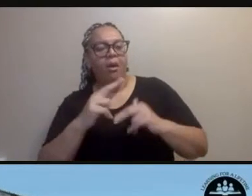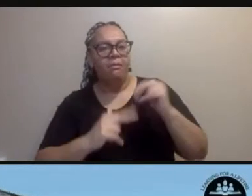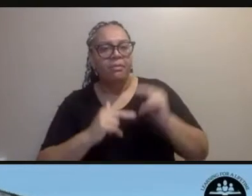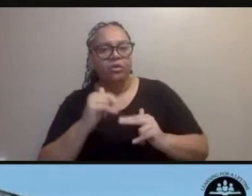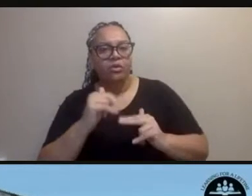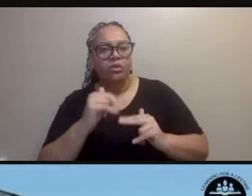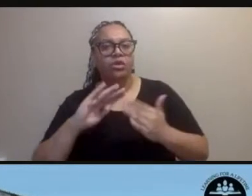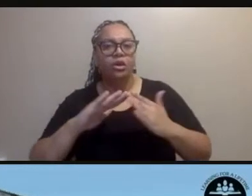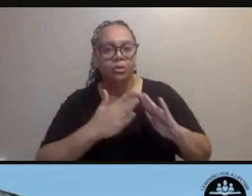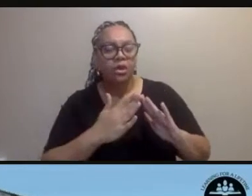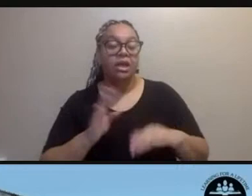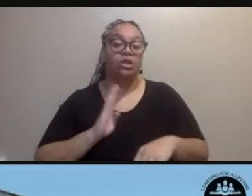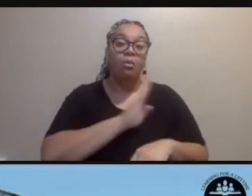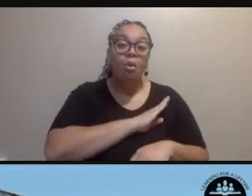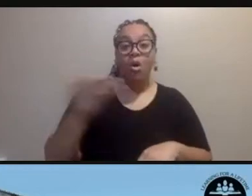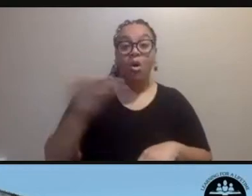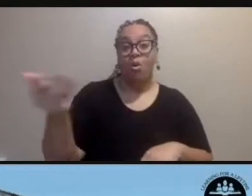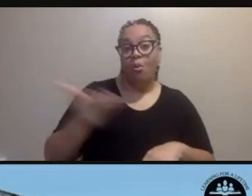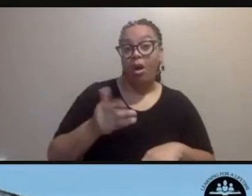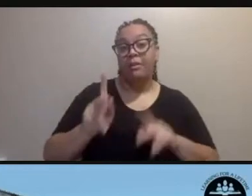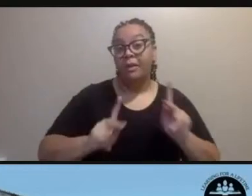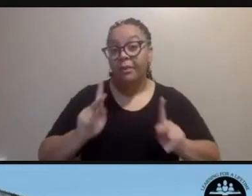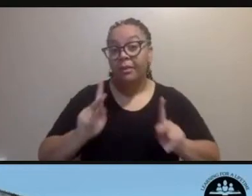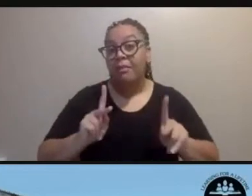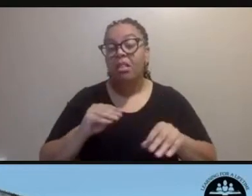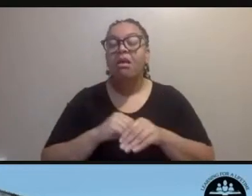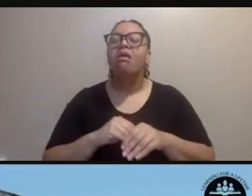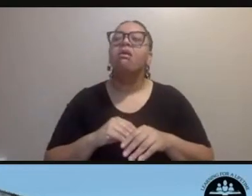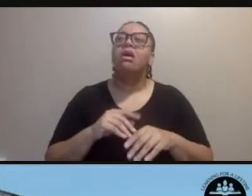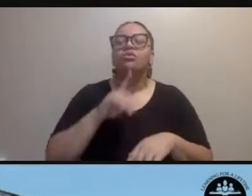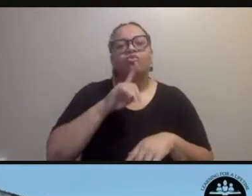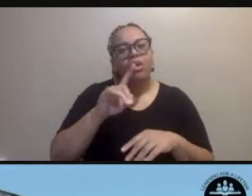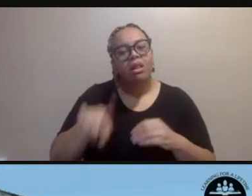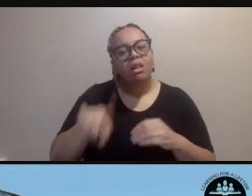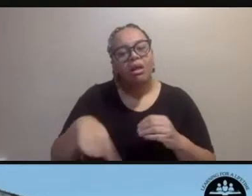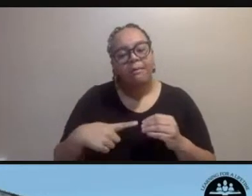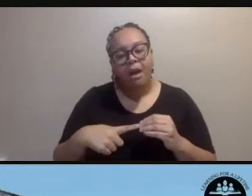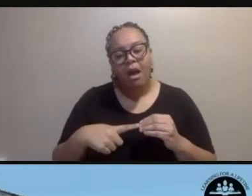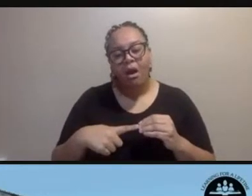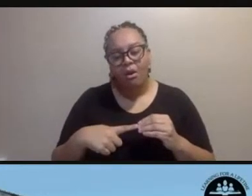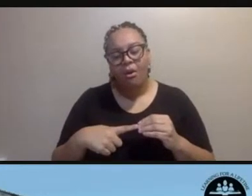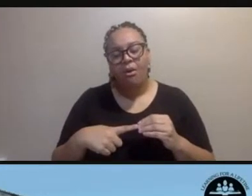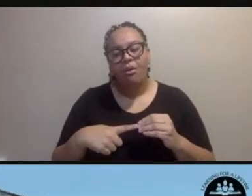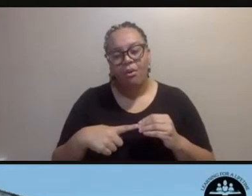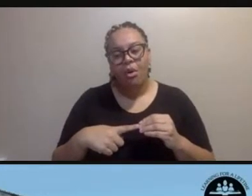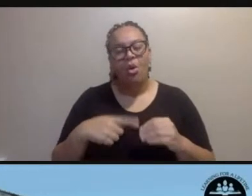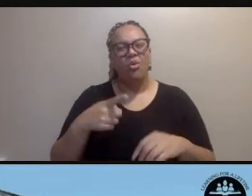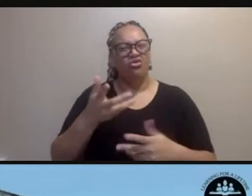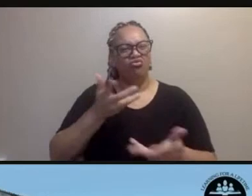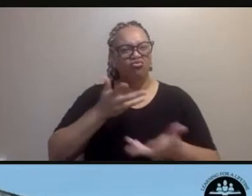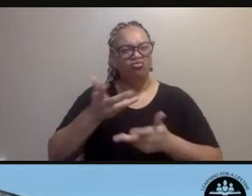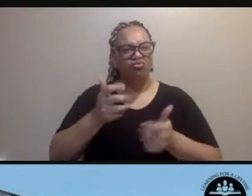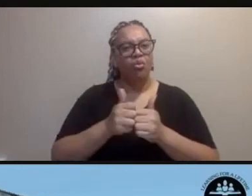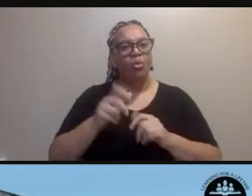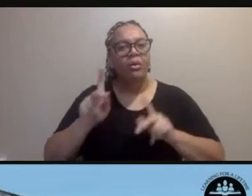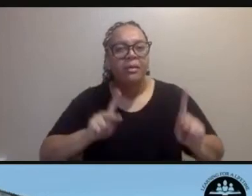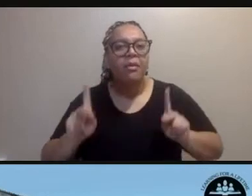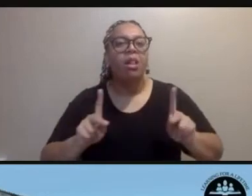ANYTHING BUT JUST BEING CURIOUS AND ENGAGED. AND I THINK, YOU KNOW, WHEN YOU'RE TALKING ABOUT BUILDING